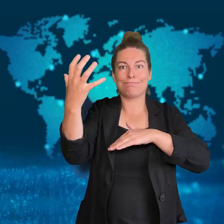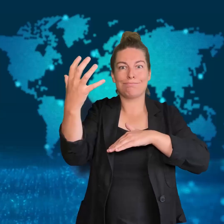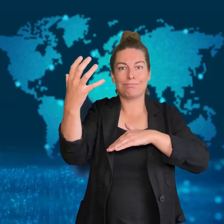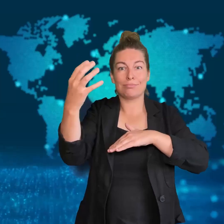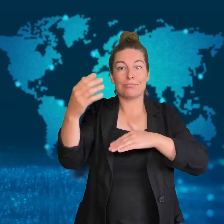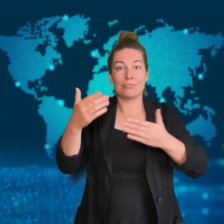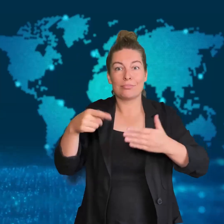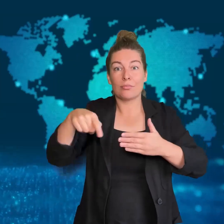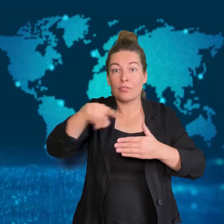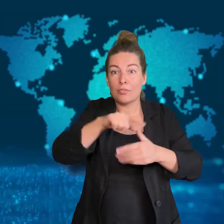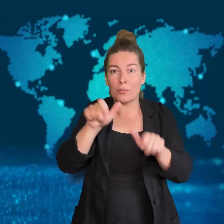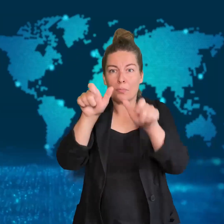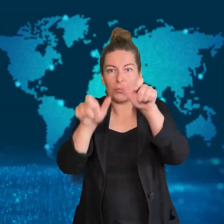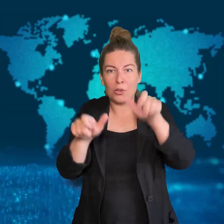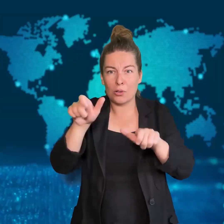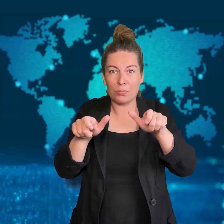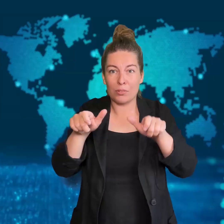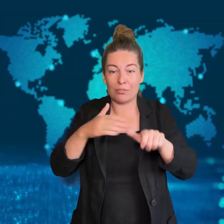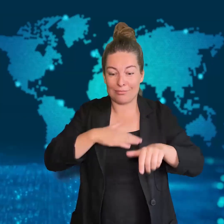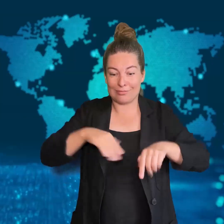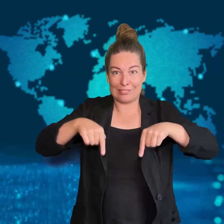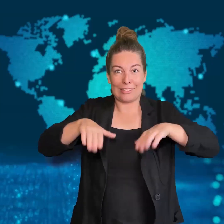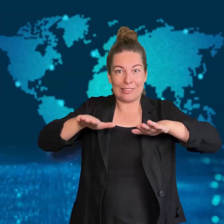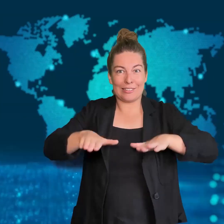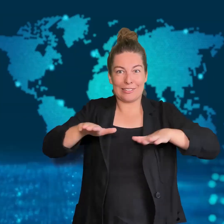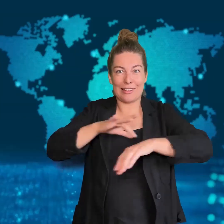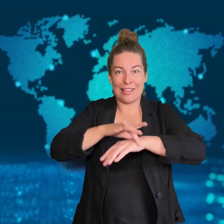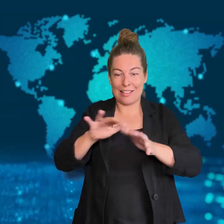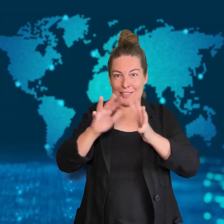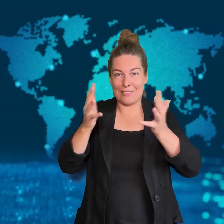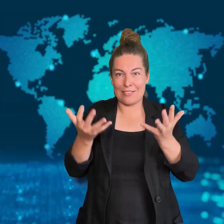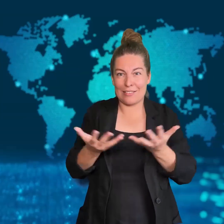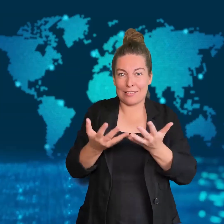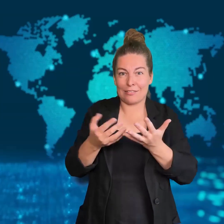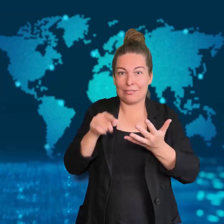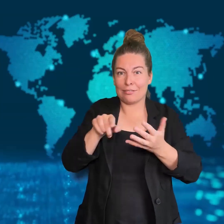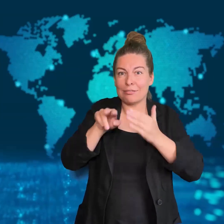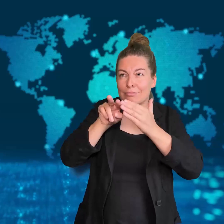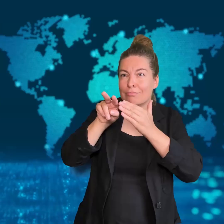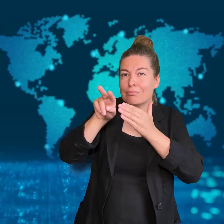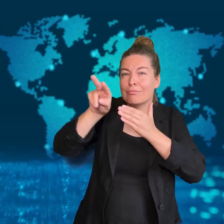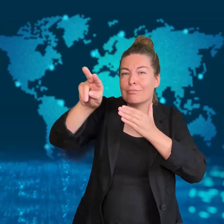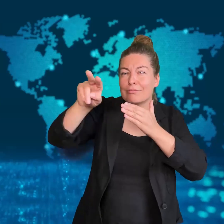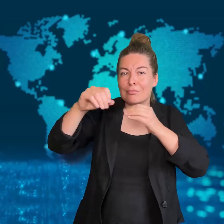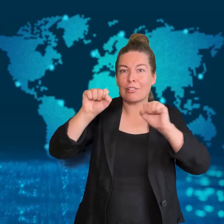a lower negative number means it is bright.